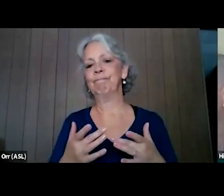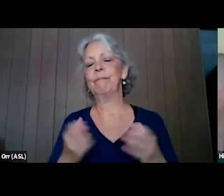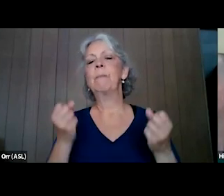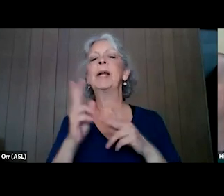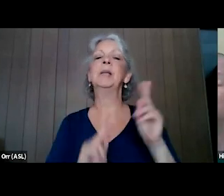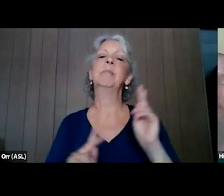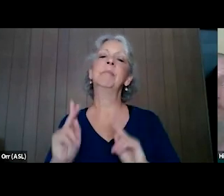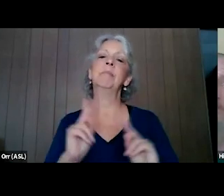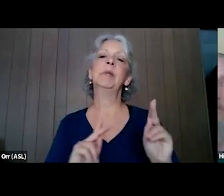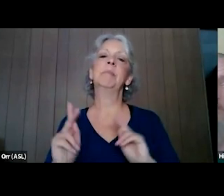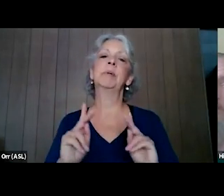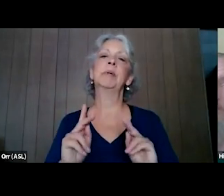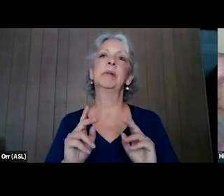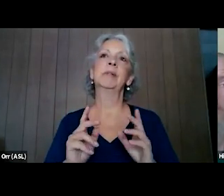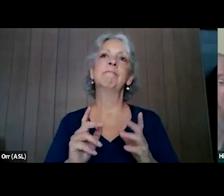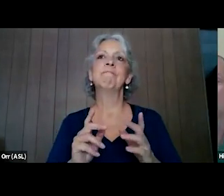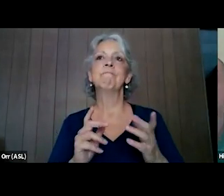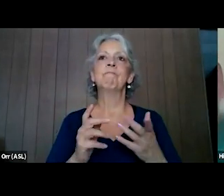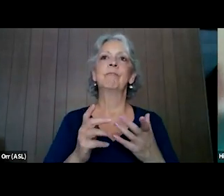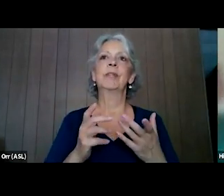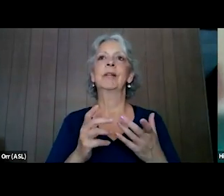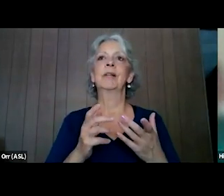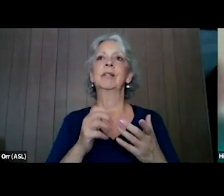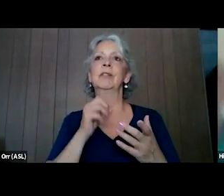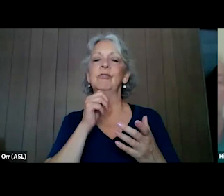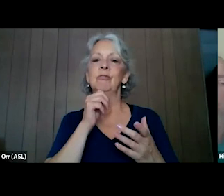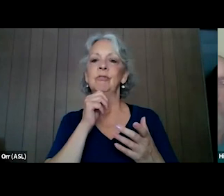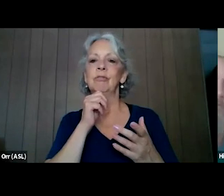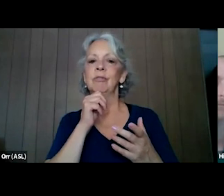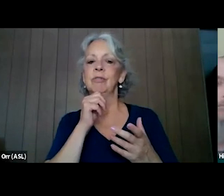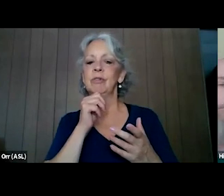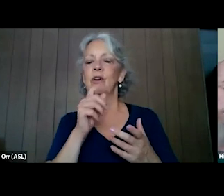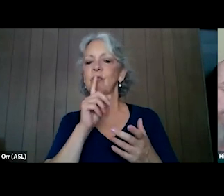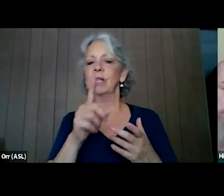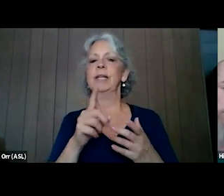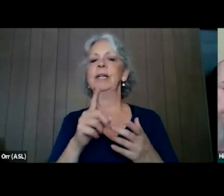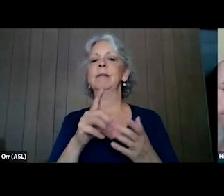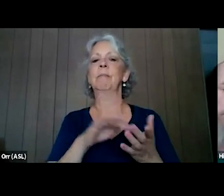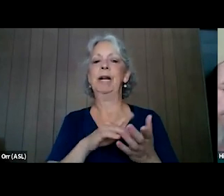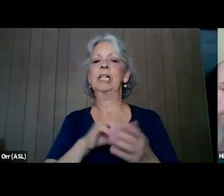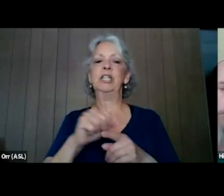that see these wounds on some of our folks that aren't necessarily medical trained, or people that work with our folks every day,